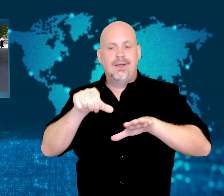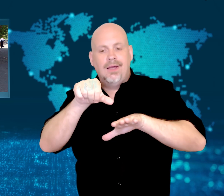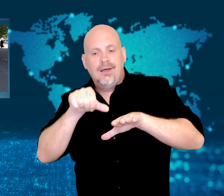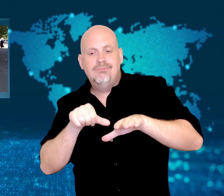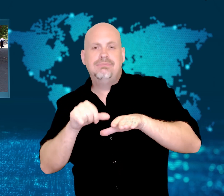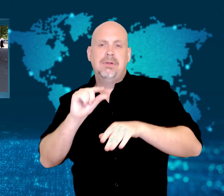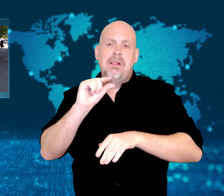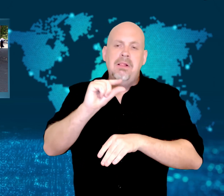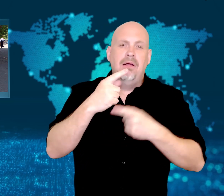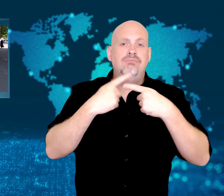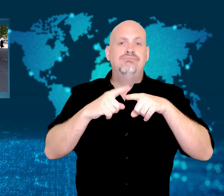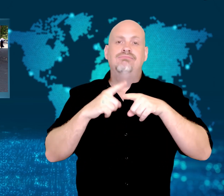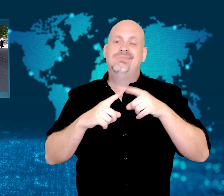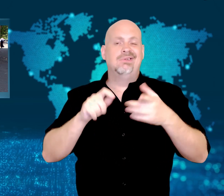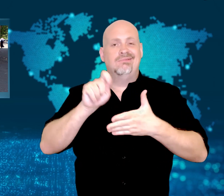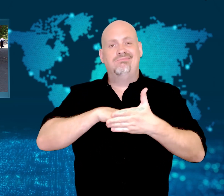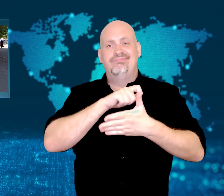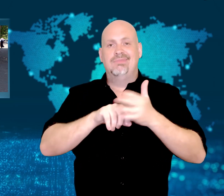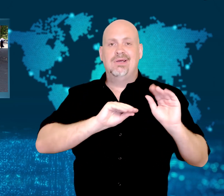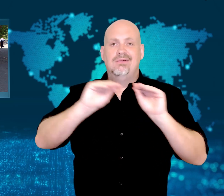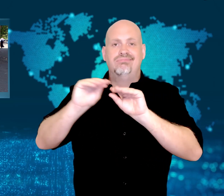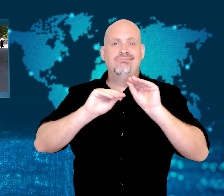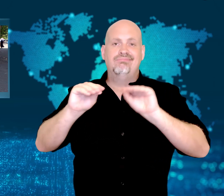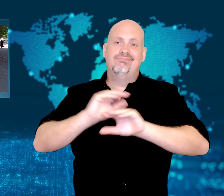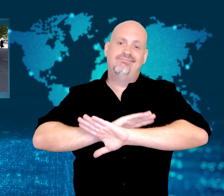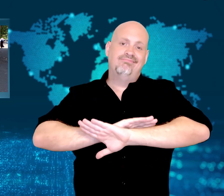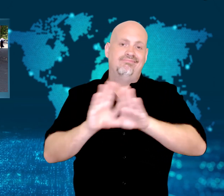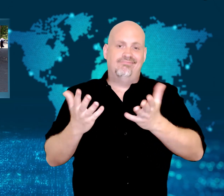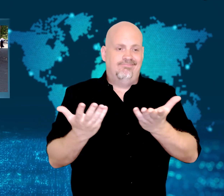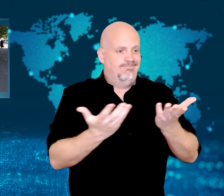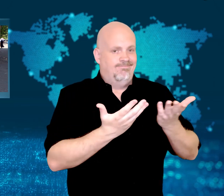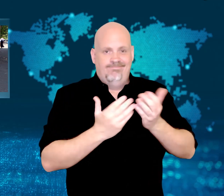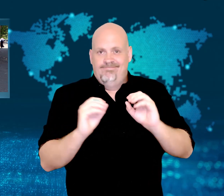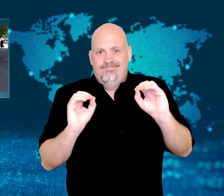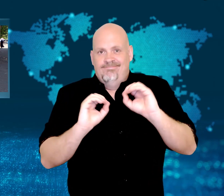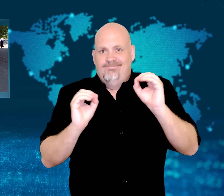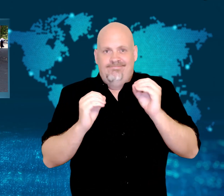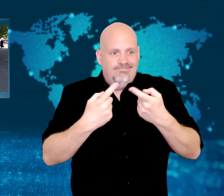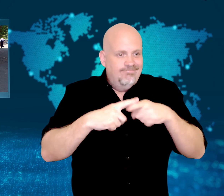The parents of a three-year-old boy, Miru,